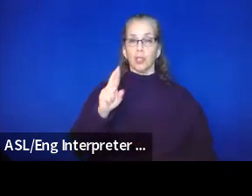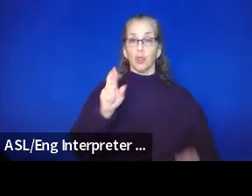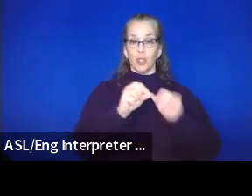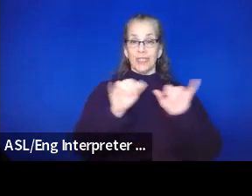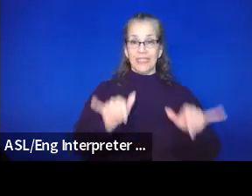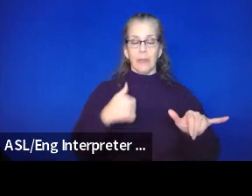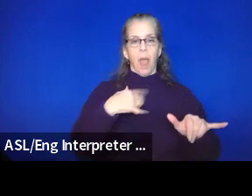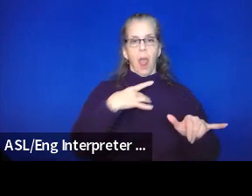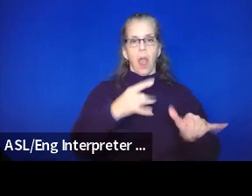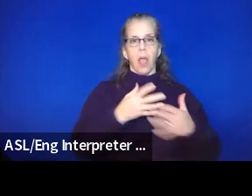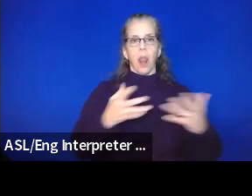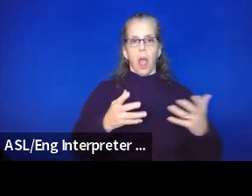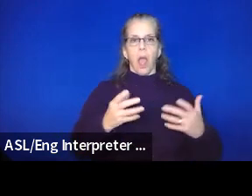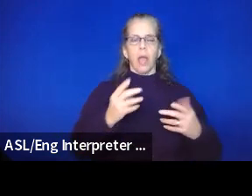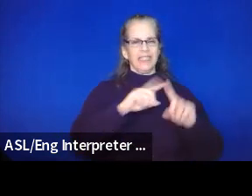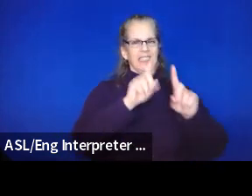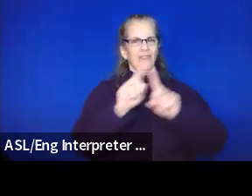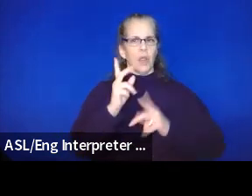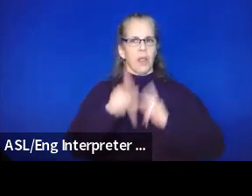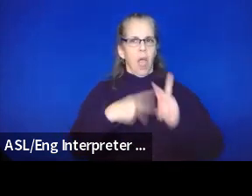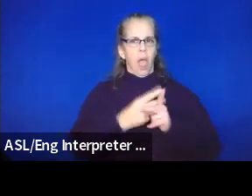is a pen, you can put it on people, you can put it on a table.